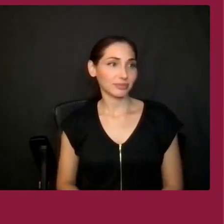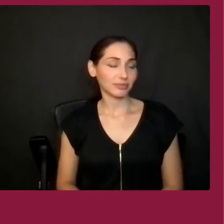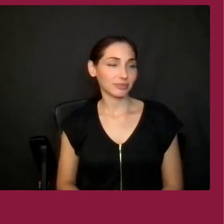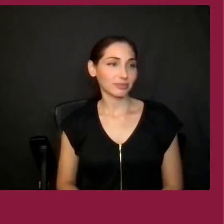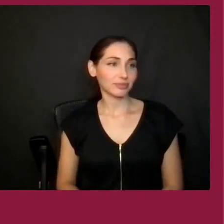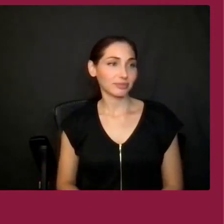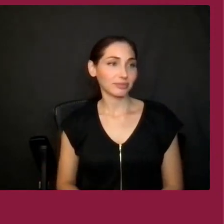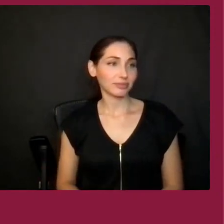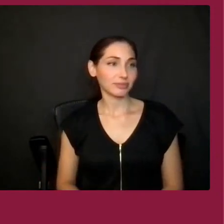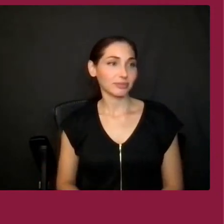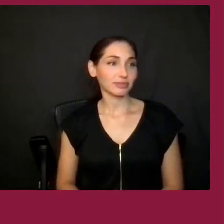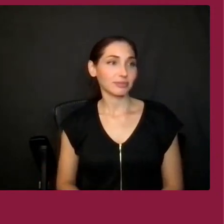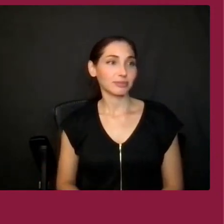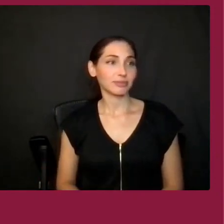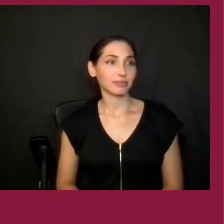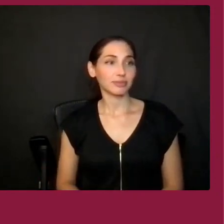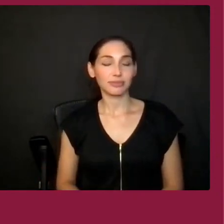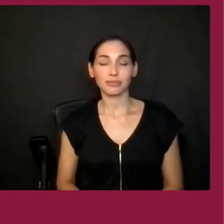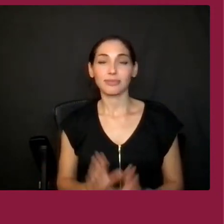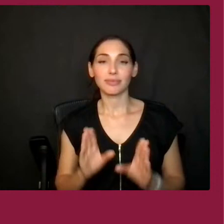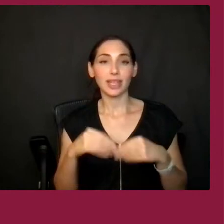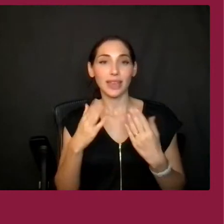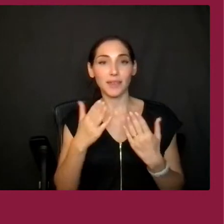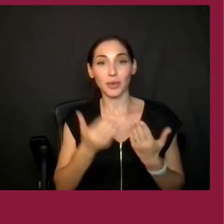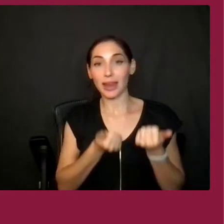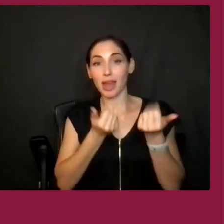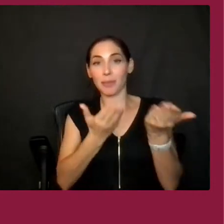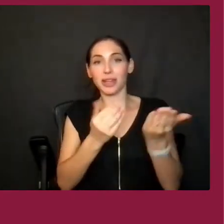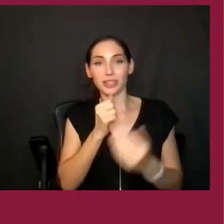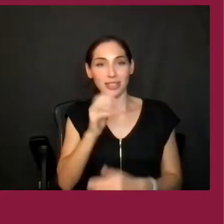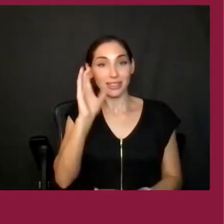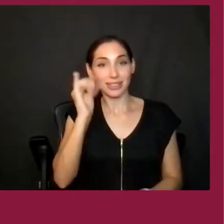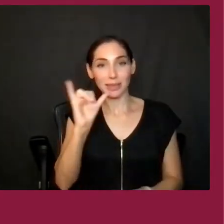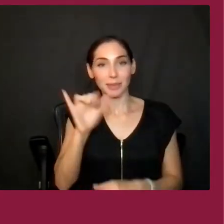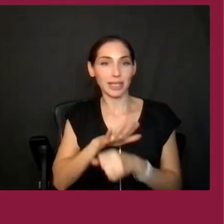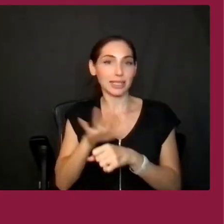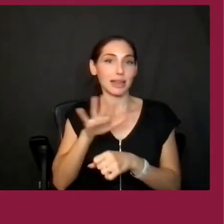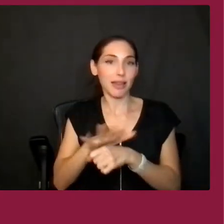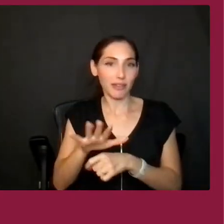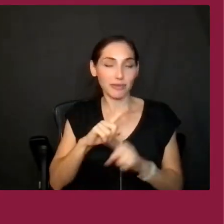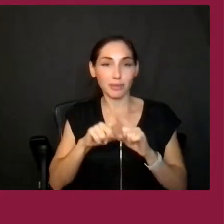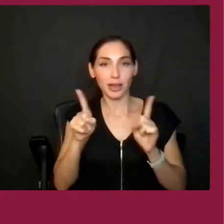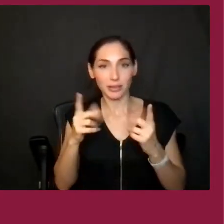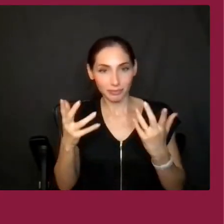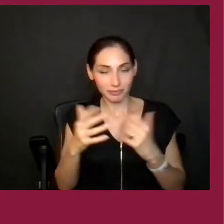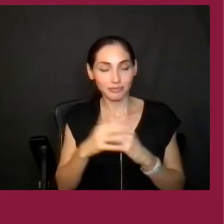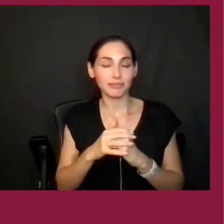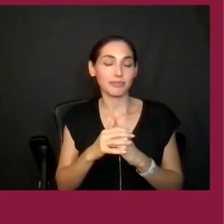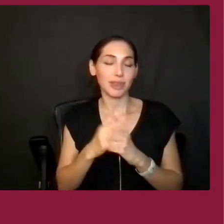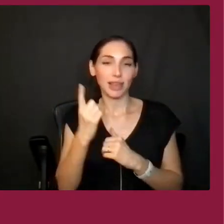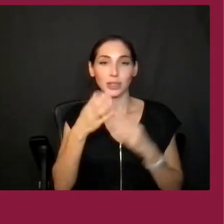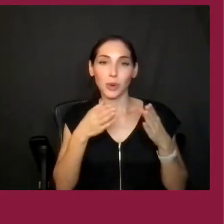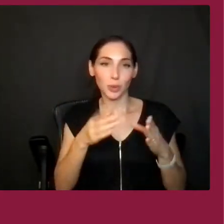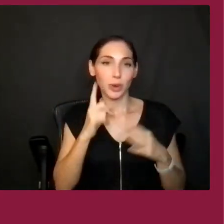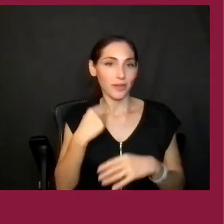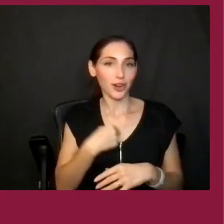Giving you that nomination doesn't seem like it's enough, but it's one way of us saying thank you.